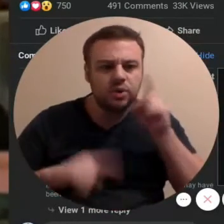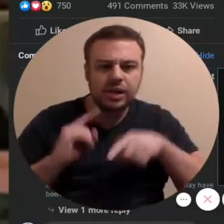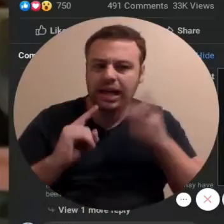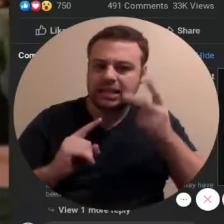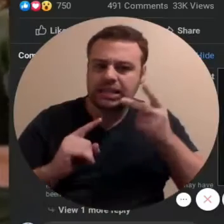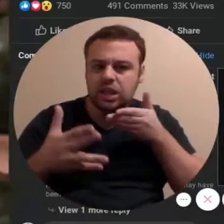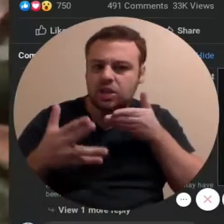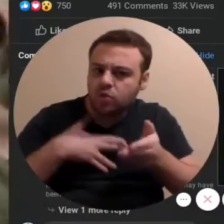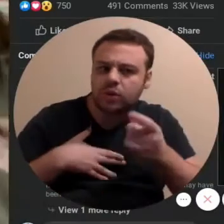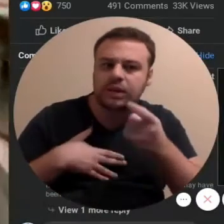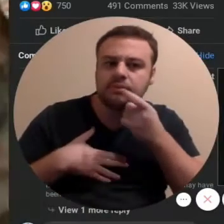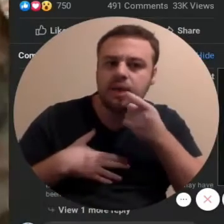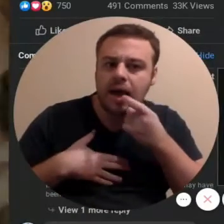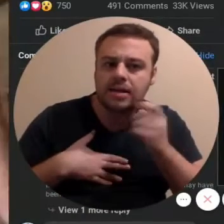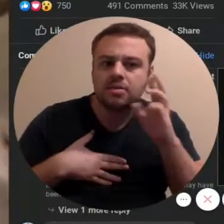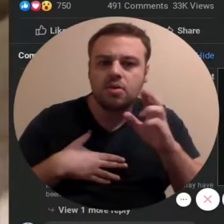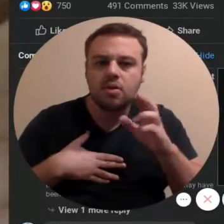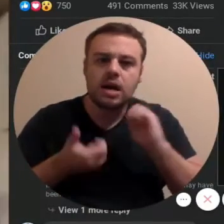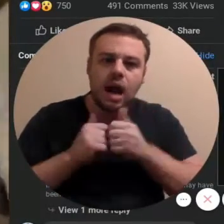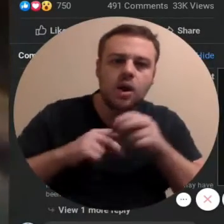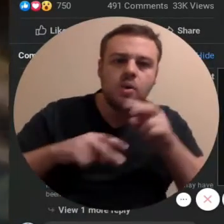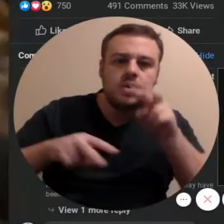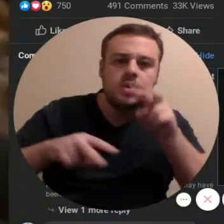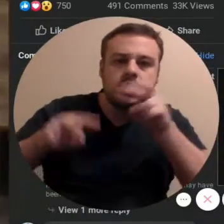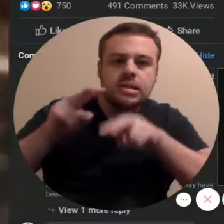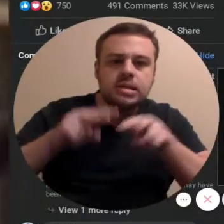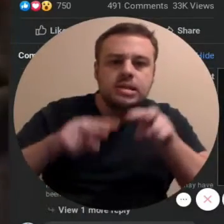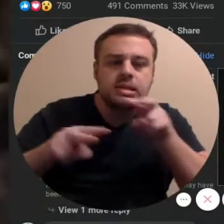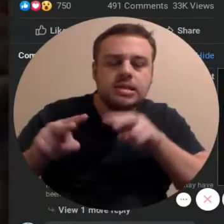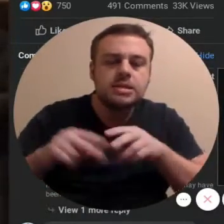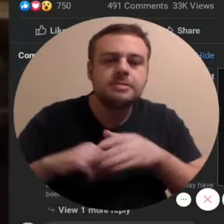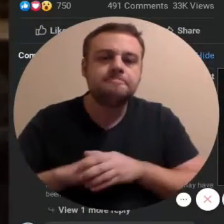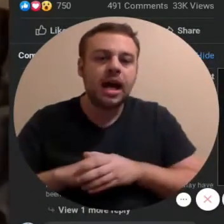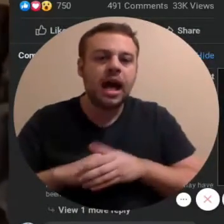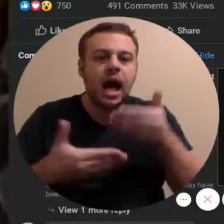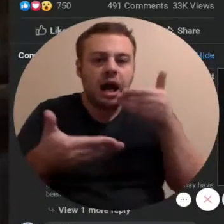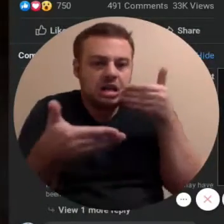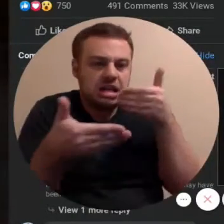you just have to step out if he's nervous. Erica: If i stand just right here in the back- okay.